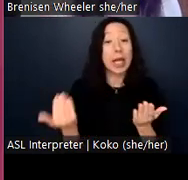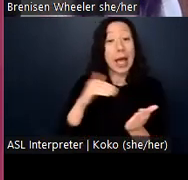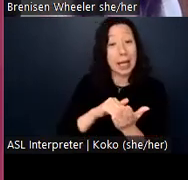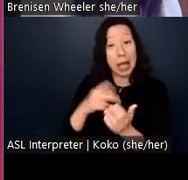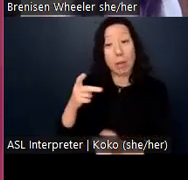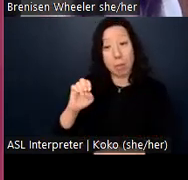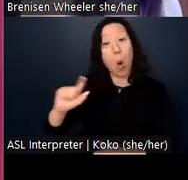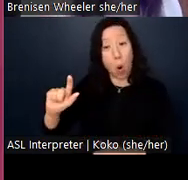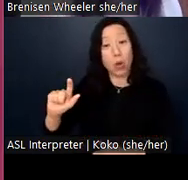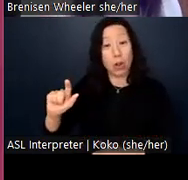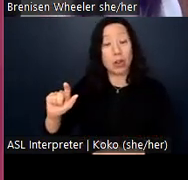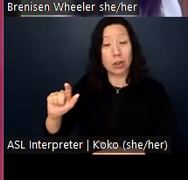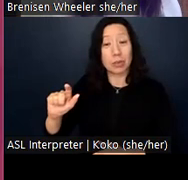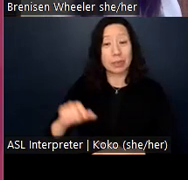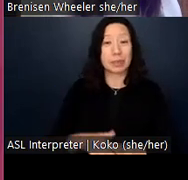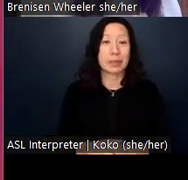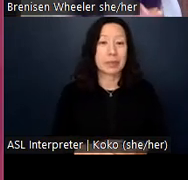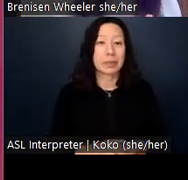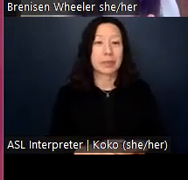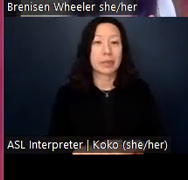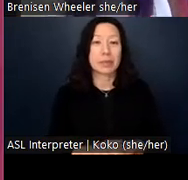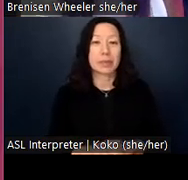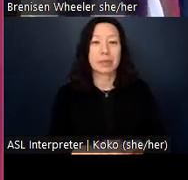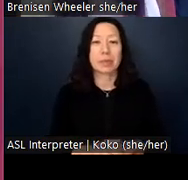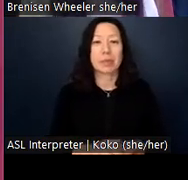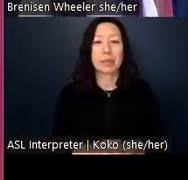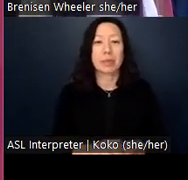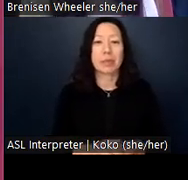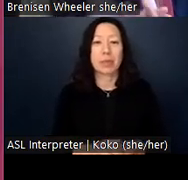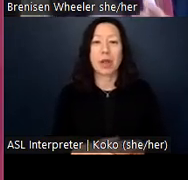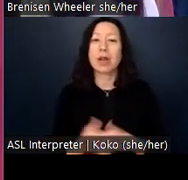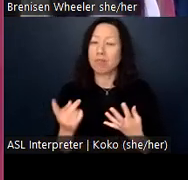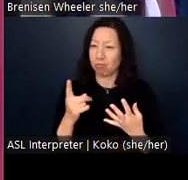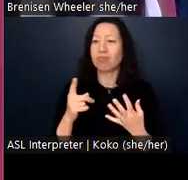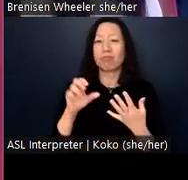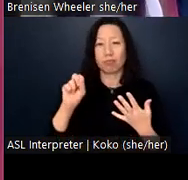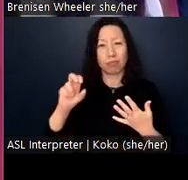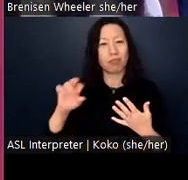12:20:38 Learn more about which of the form you think are the most challenging to identify.